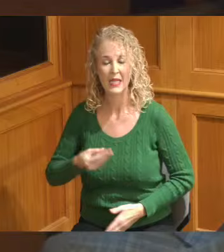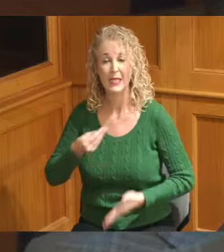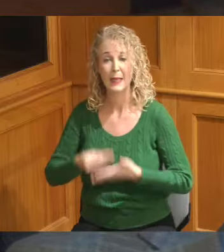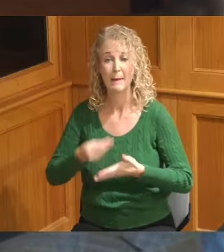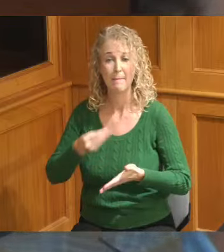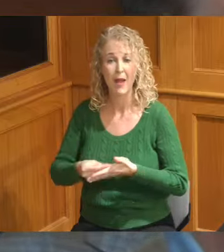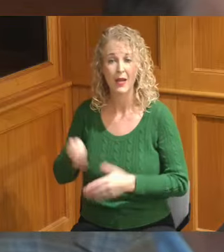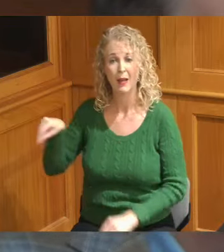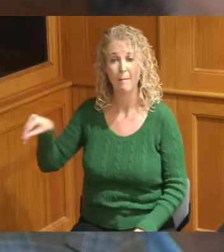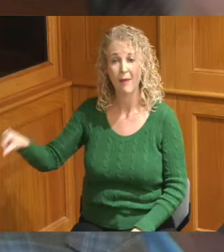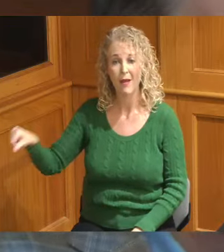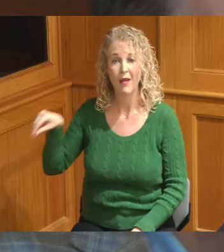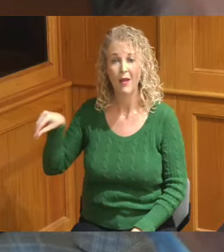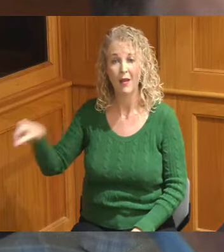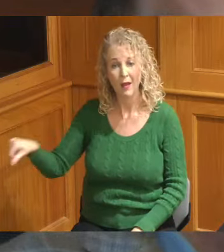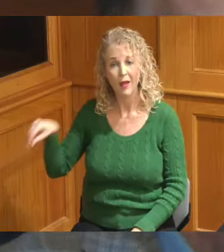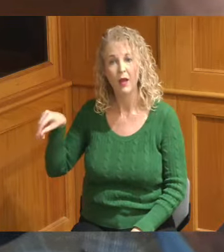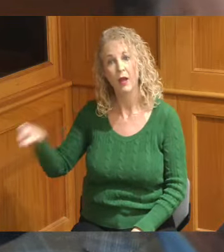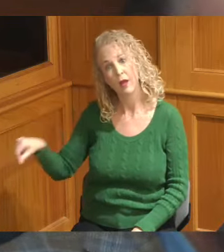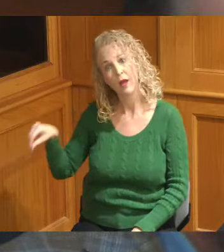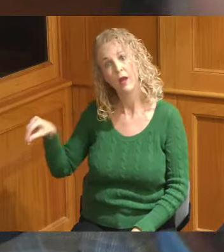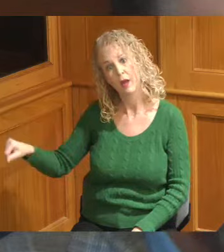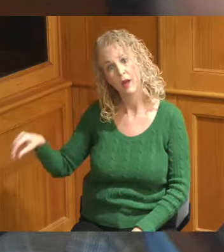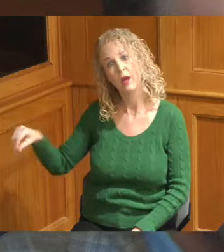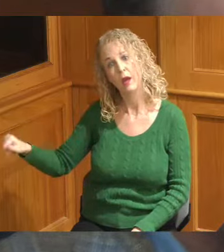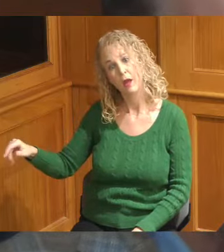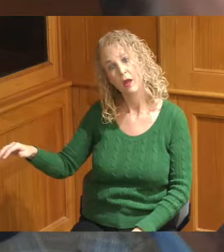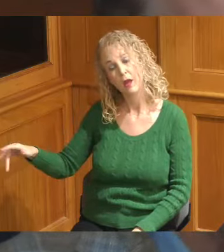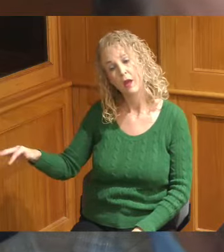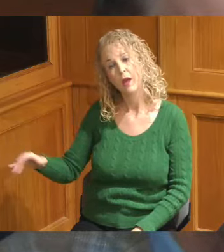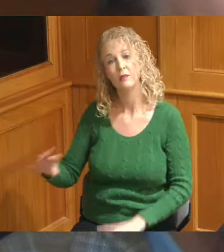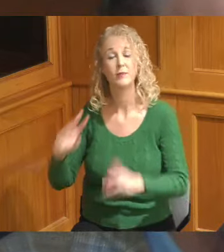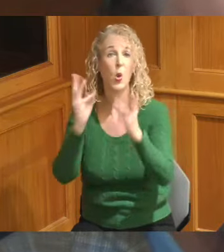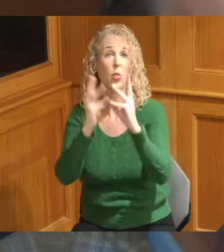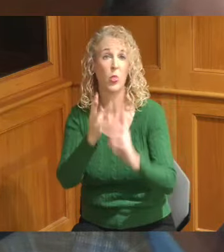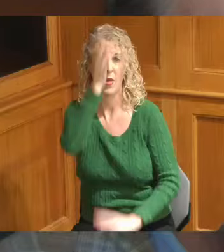side when it's said well we couldn't clean off the seats. I mean the weatherman told us we knew when